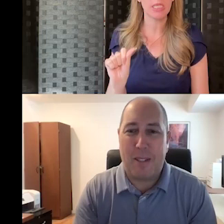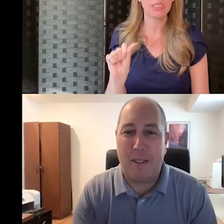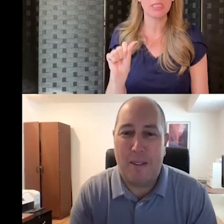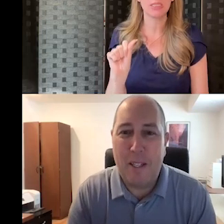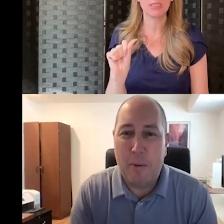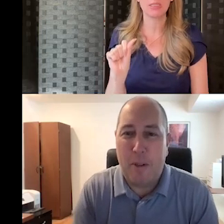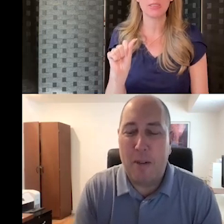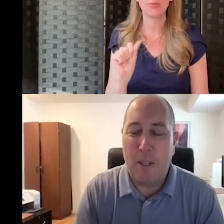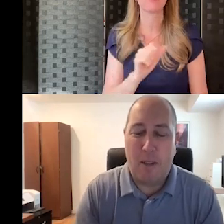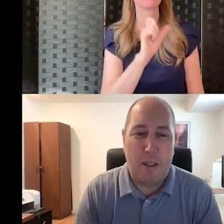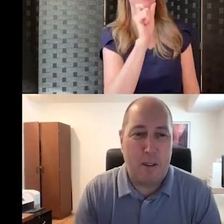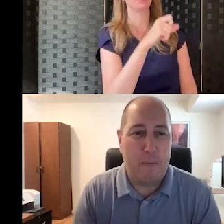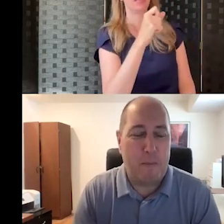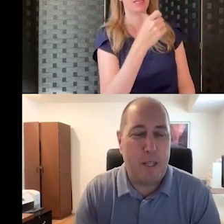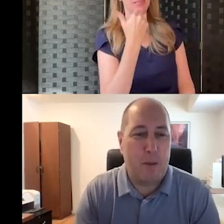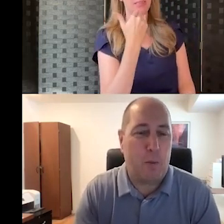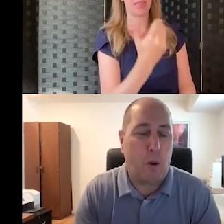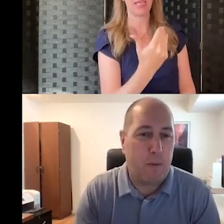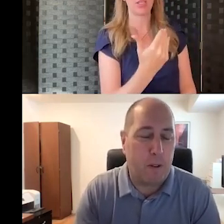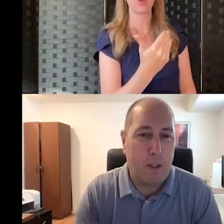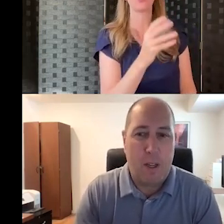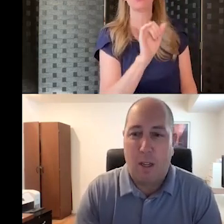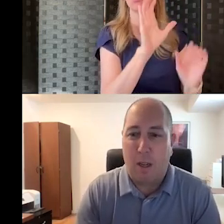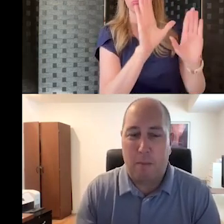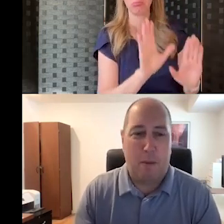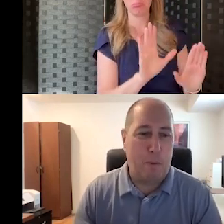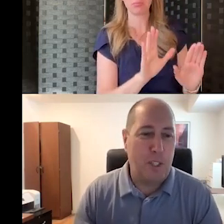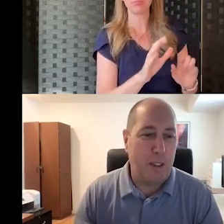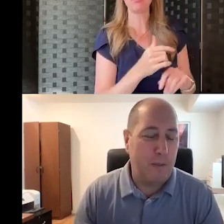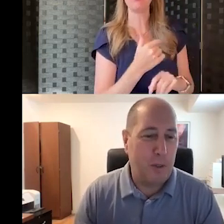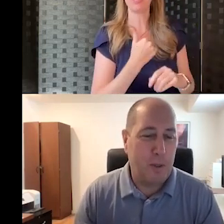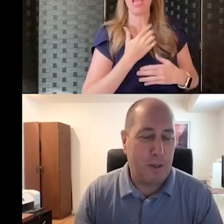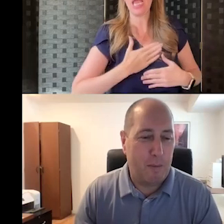Jared: Yes, thank you, Adrian. Yeah, that was wonderful. I appreciate the visuals. I